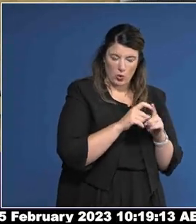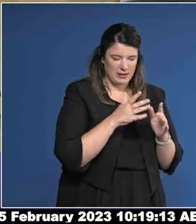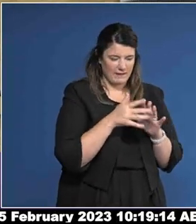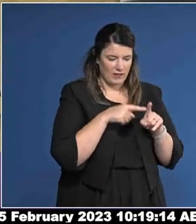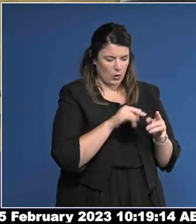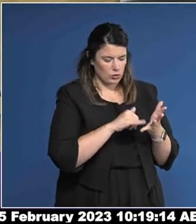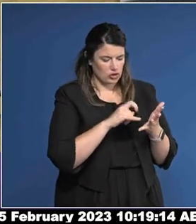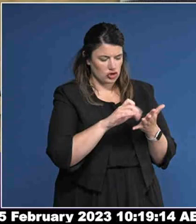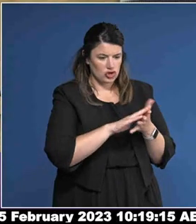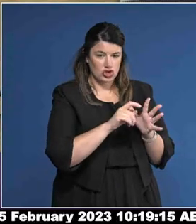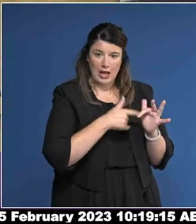The EBA still applies.